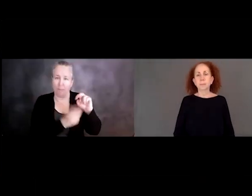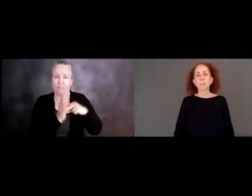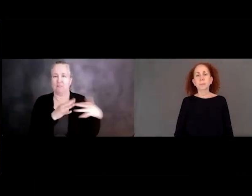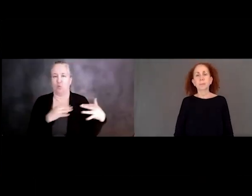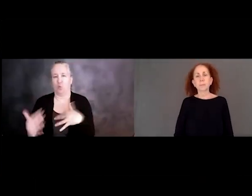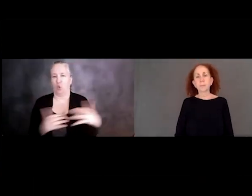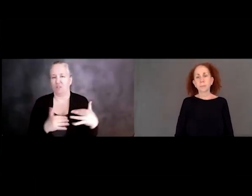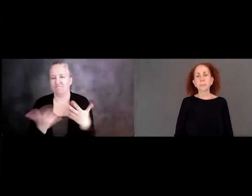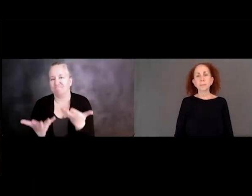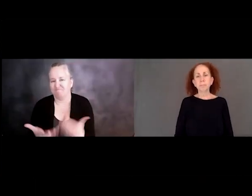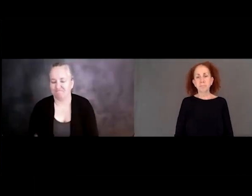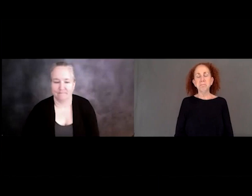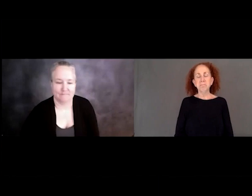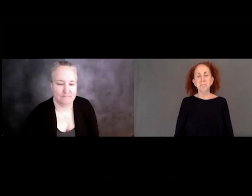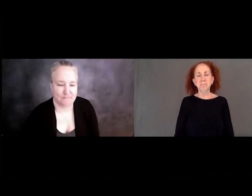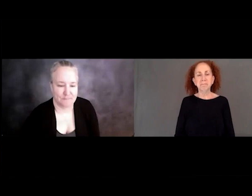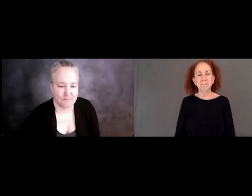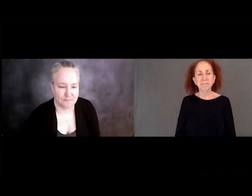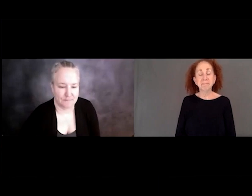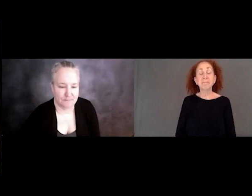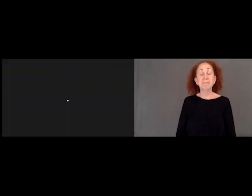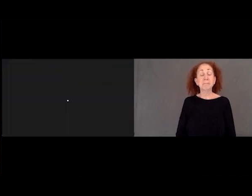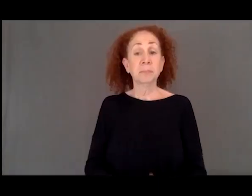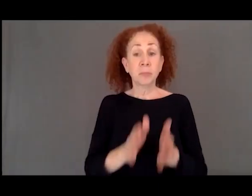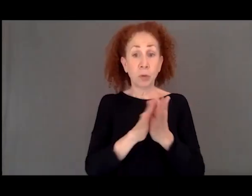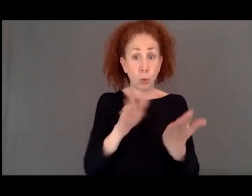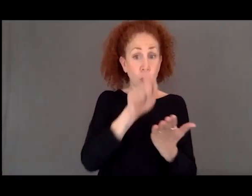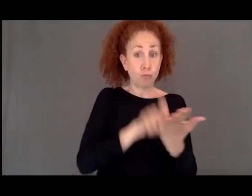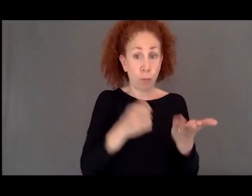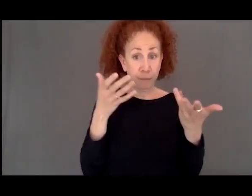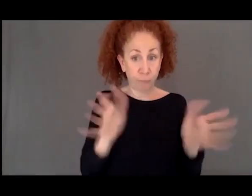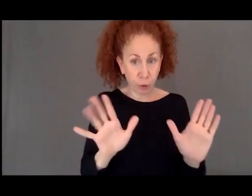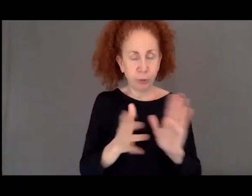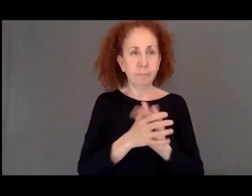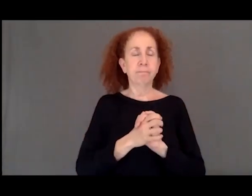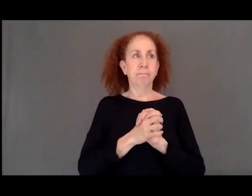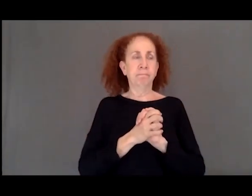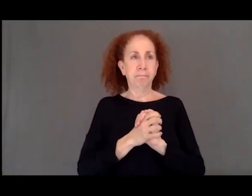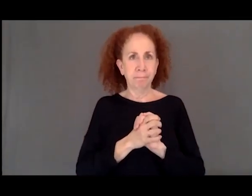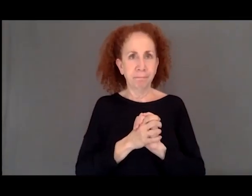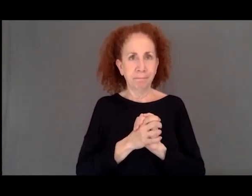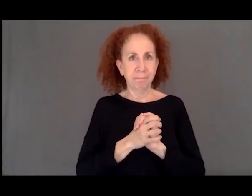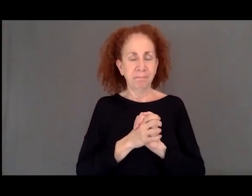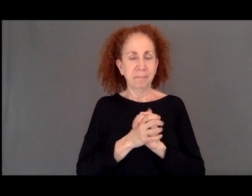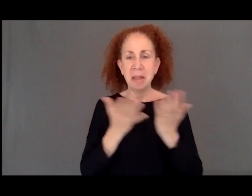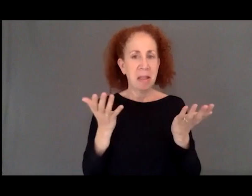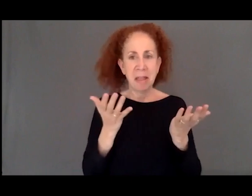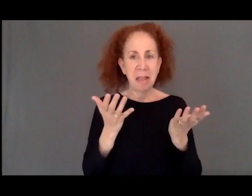So I wrote that book. And then before it could even--